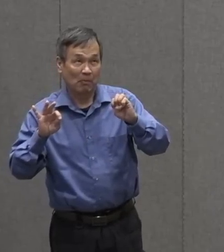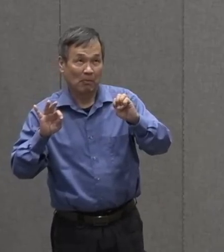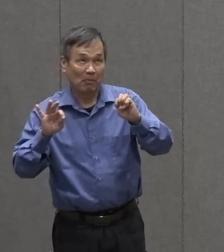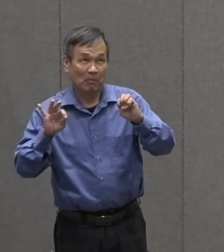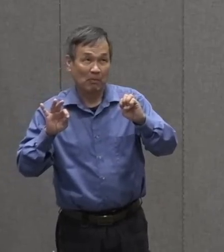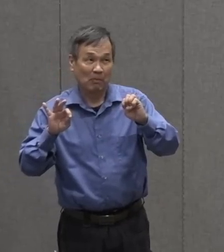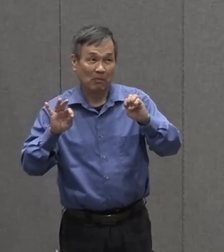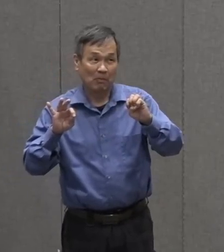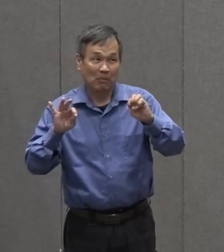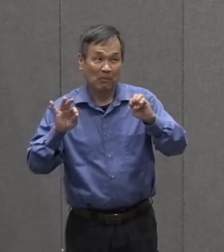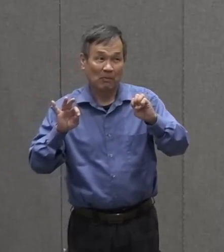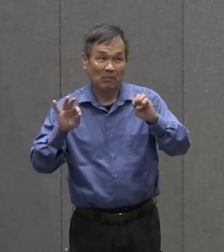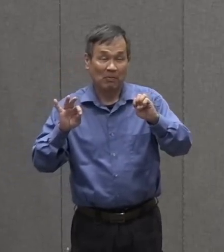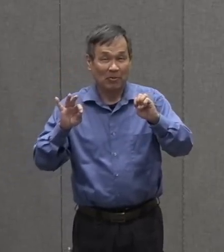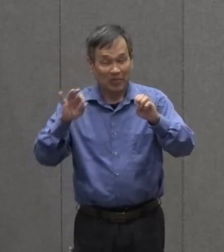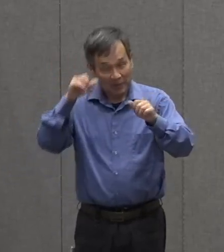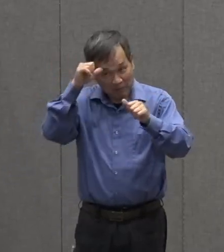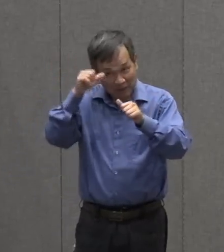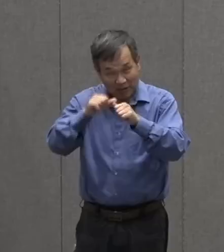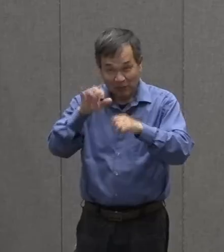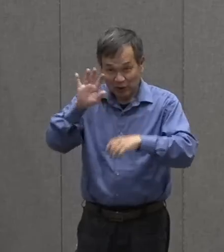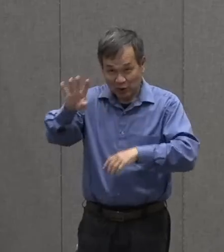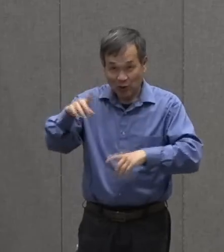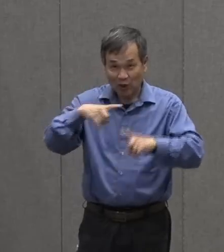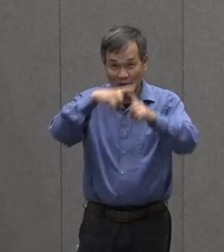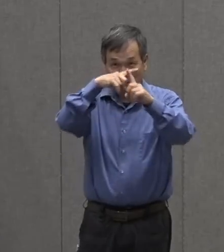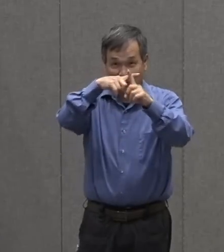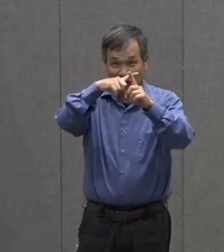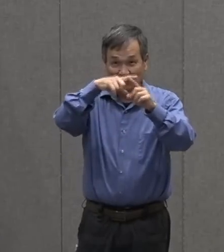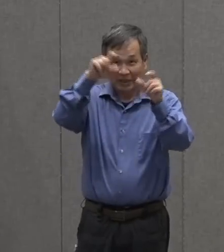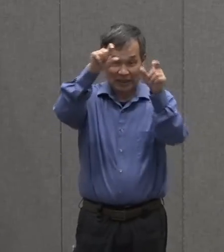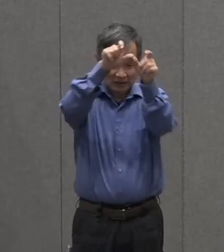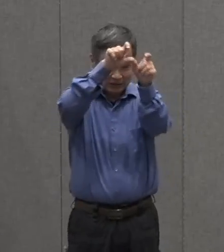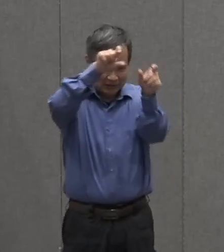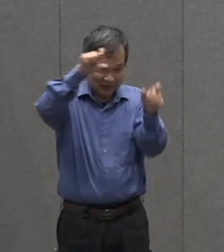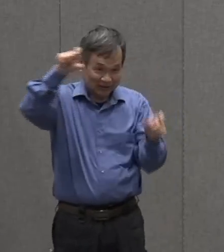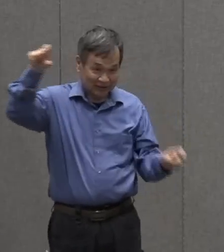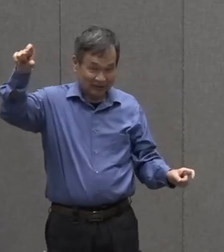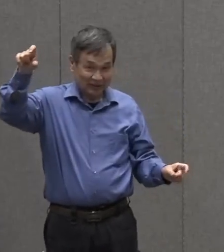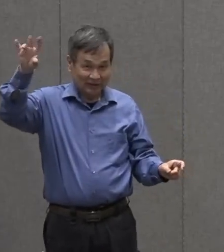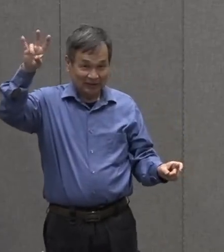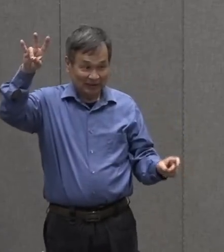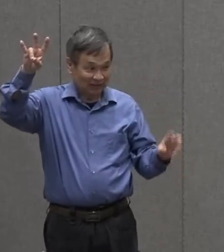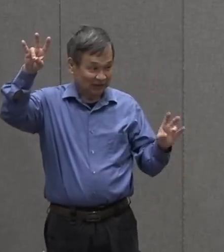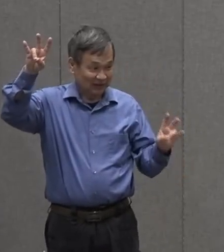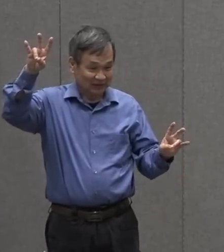Does anybody remember their multiplication? Right? Seven times seven is 49.